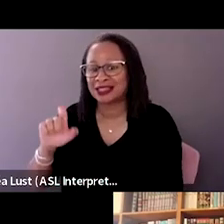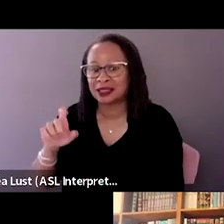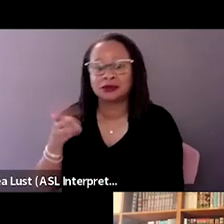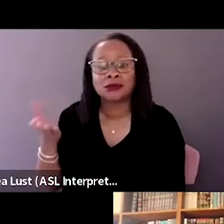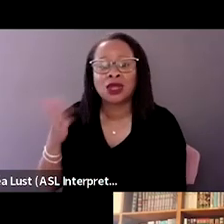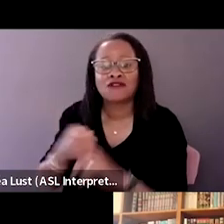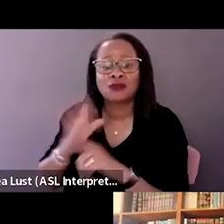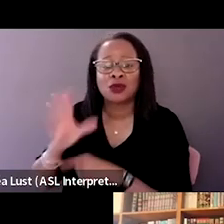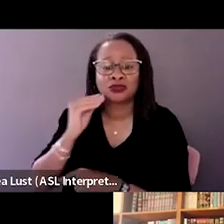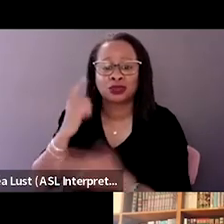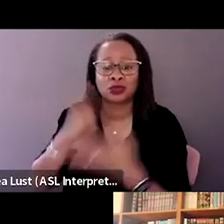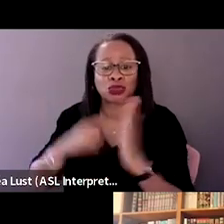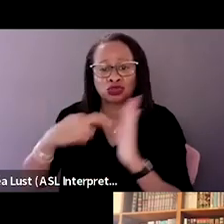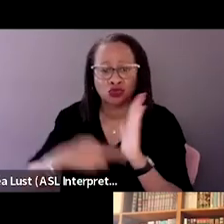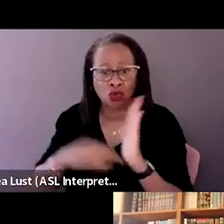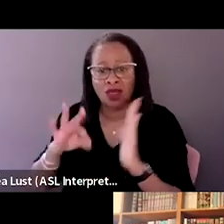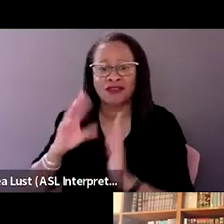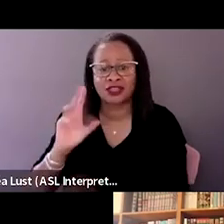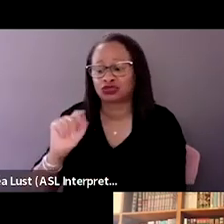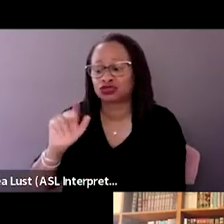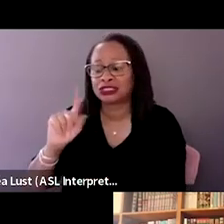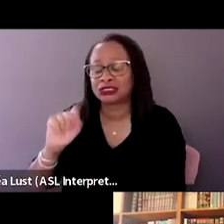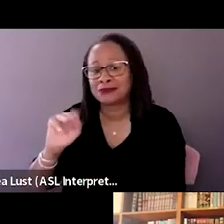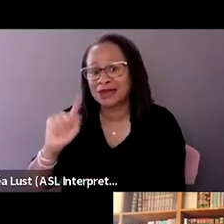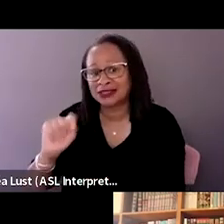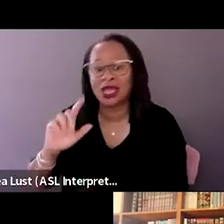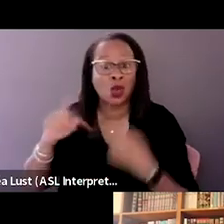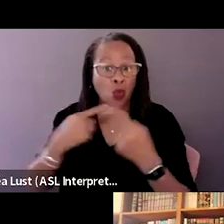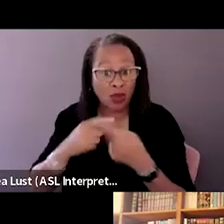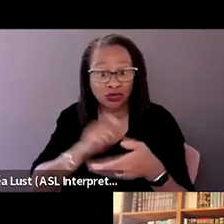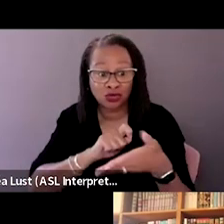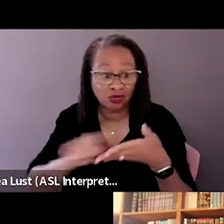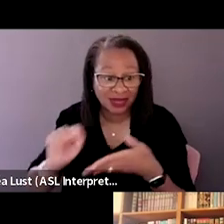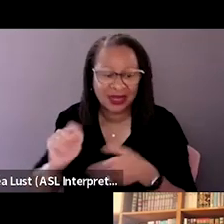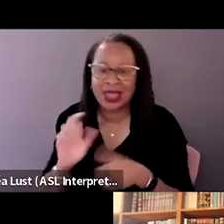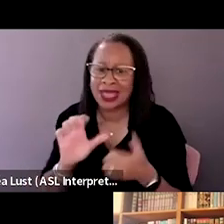How do we write the treatment? When do we write the treatment and is it set in stone?